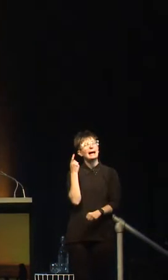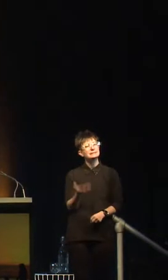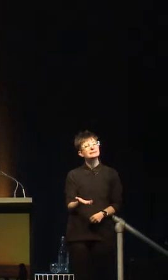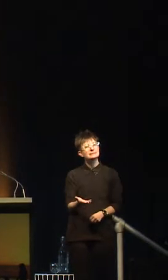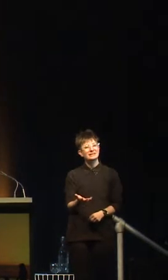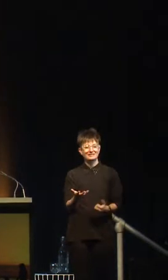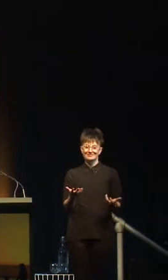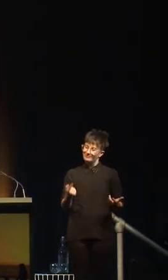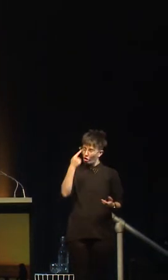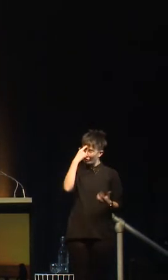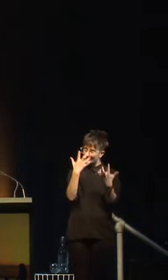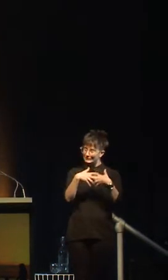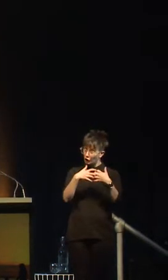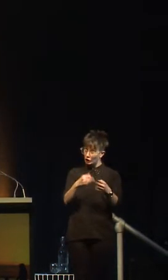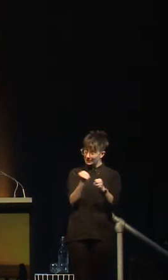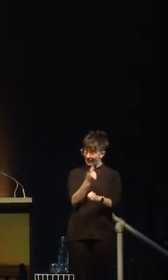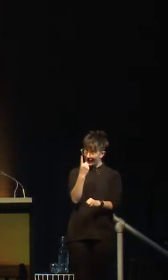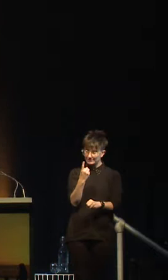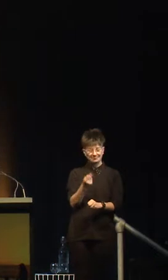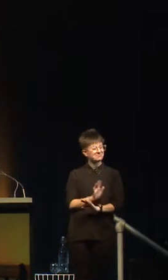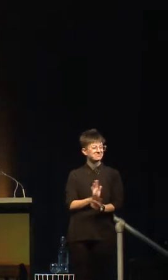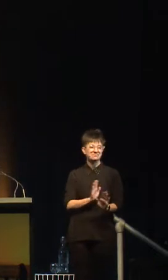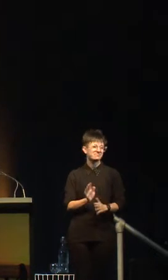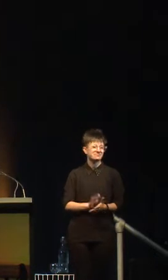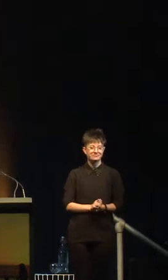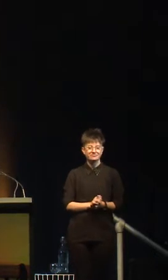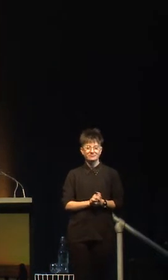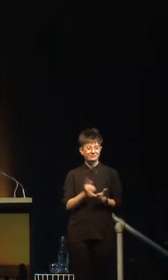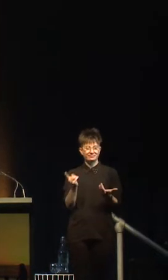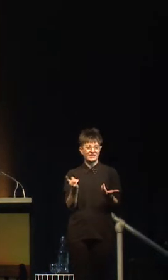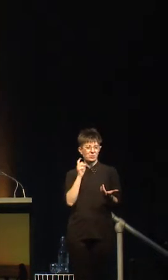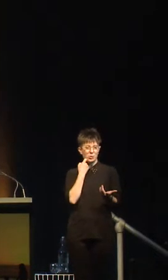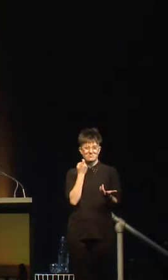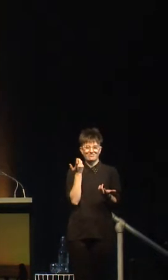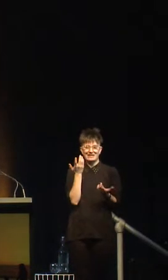would never have left. Because they would never have had the impetus to invent the technology